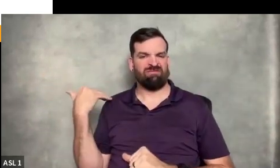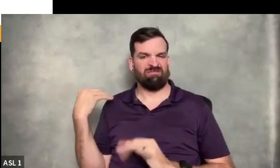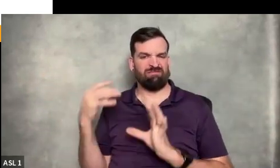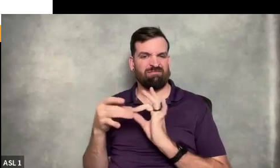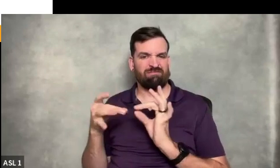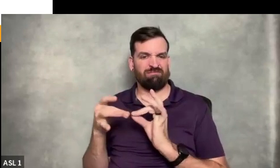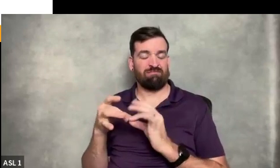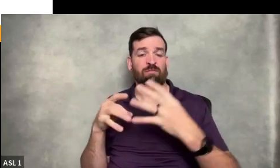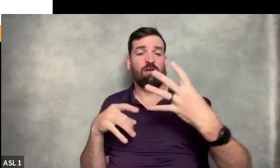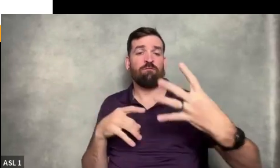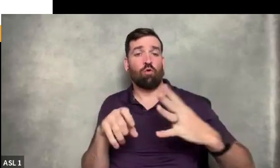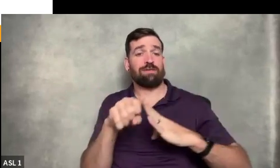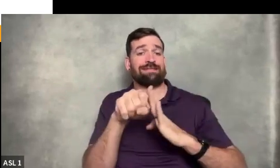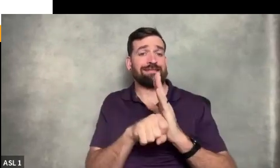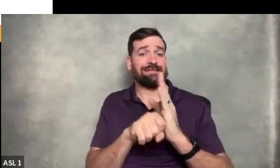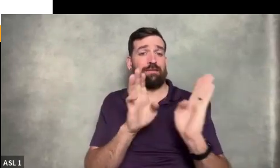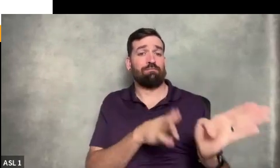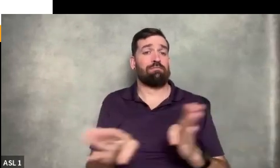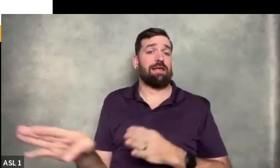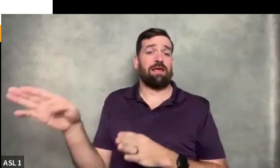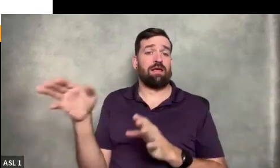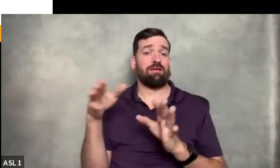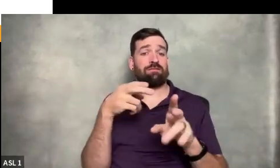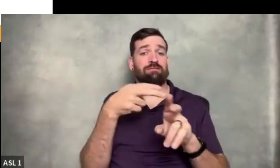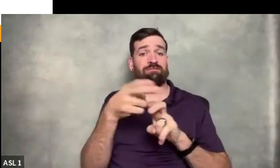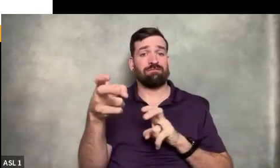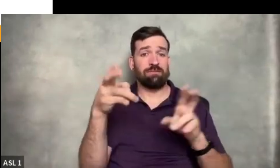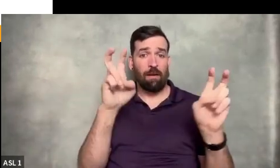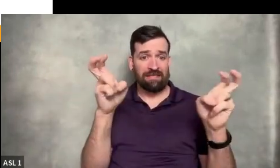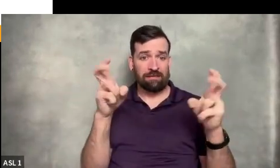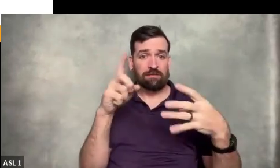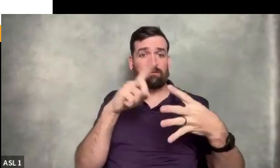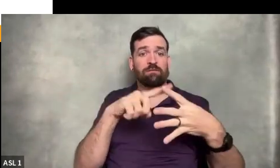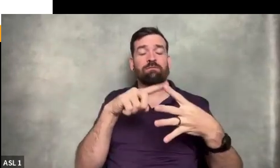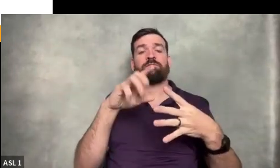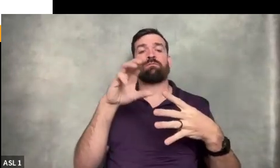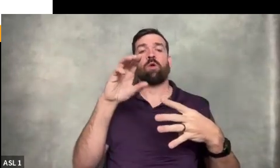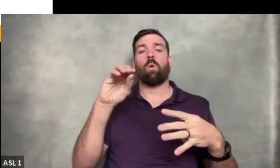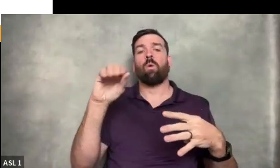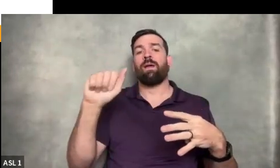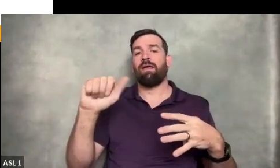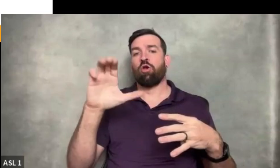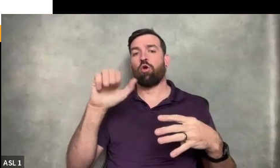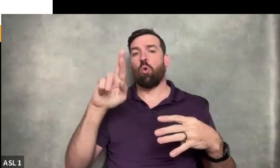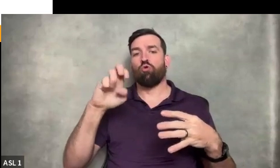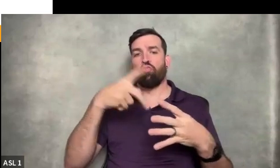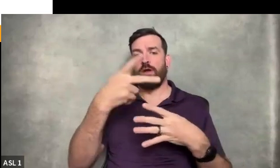state plan key topic areas are Older Americans Act core programs, greatest economic need and